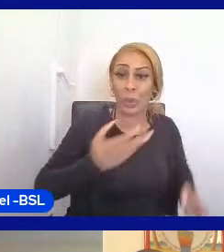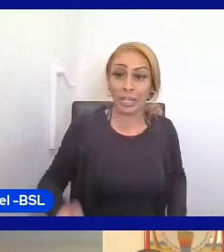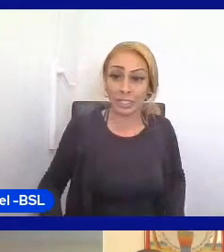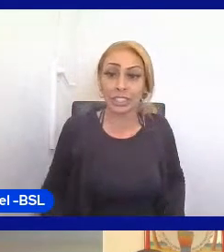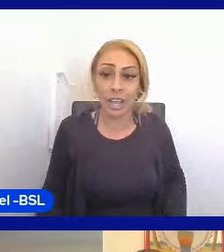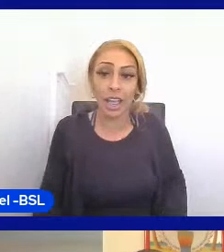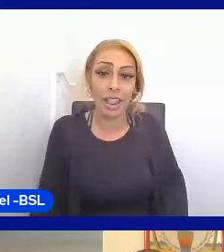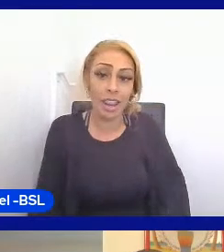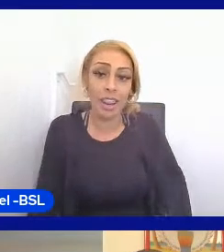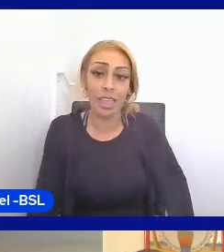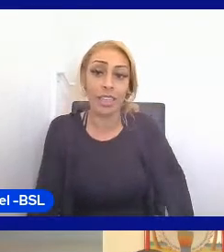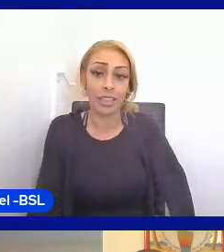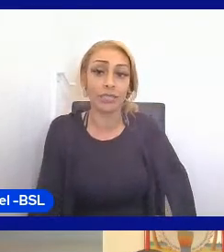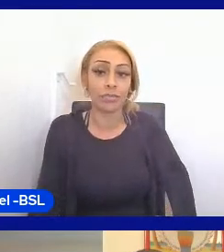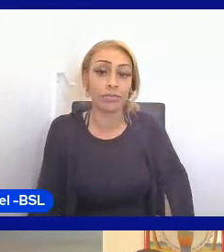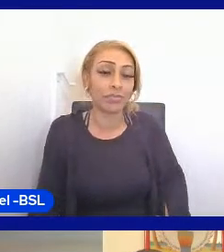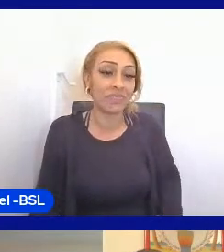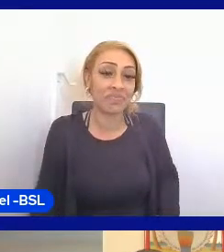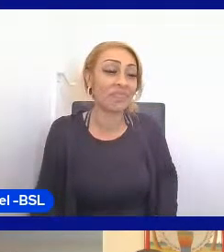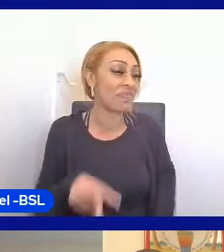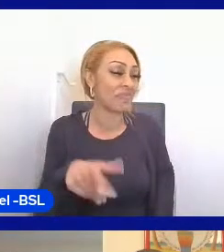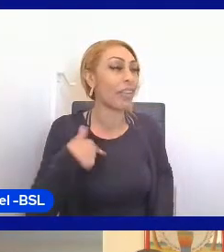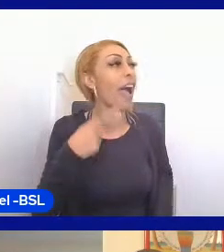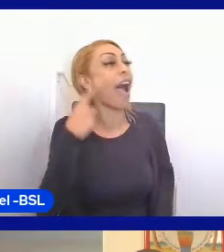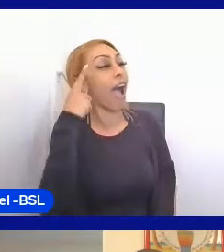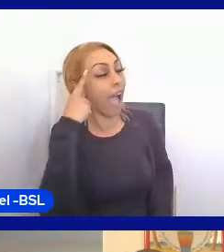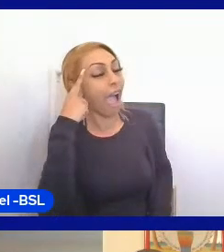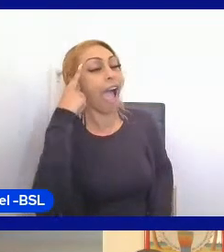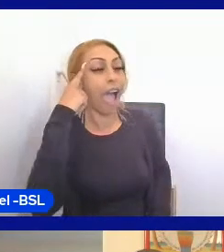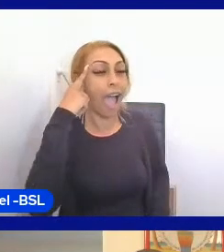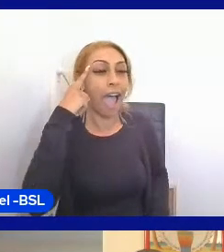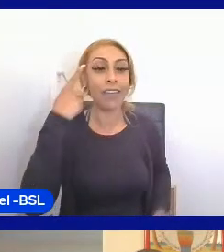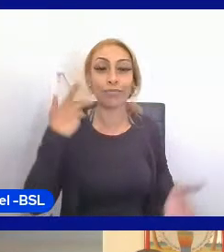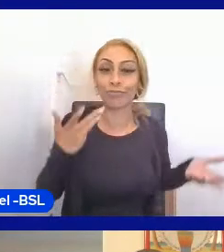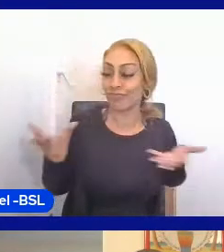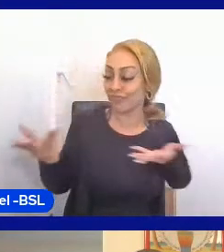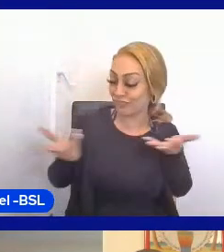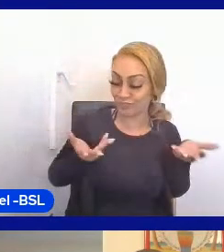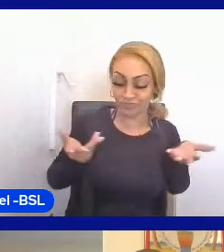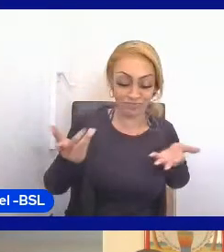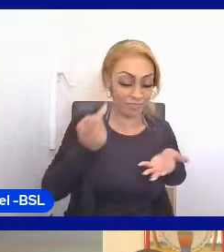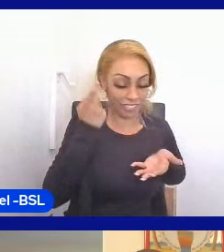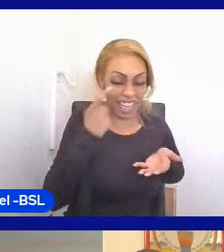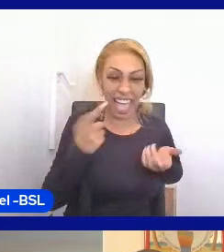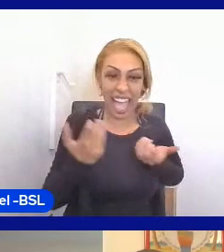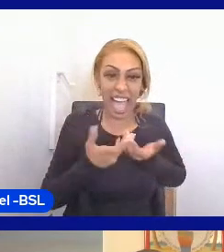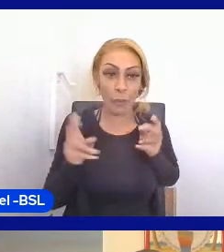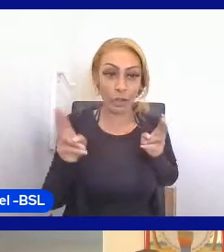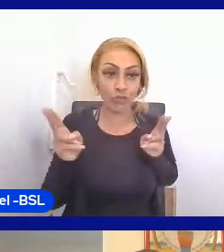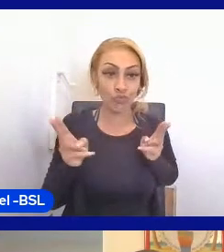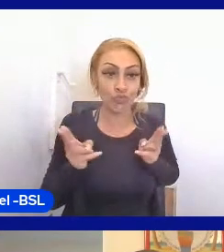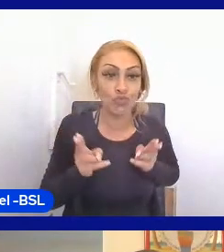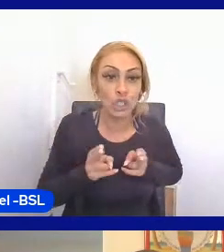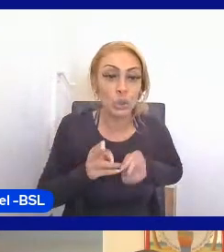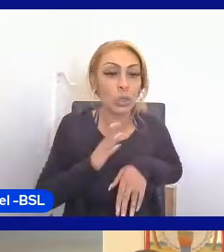long, and they were lasting anything between an hour and 1/2 to two hours because of all the questions that the participants were